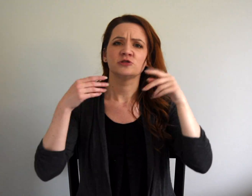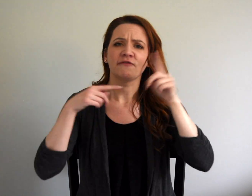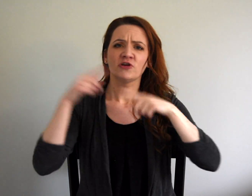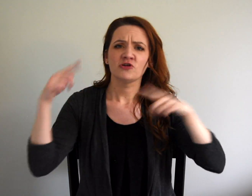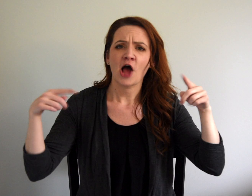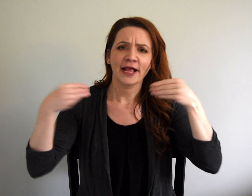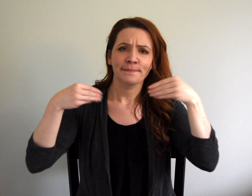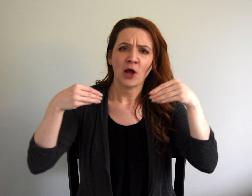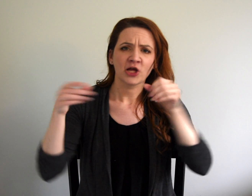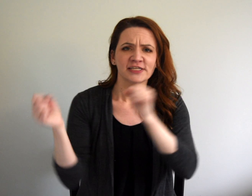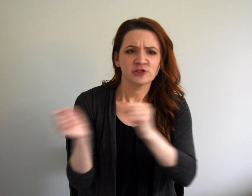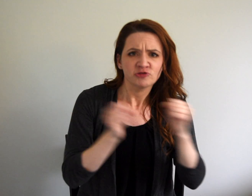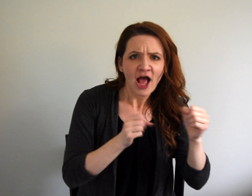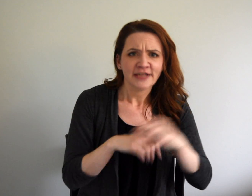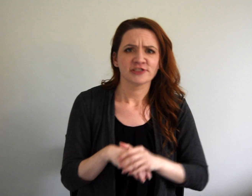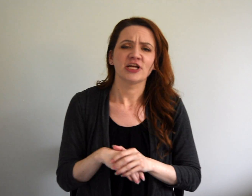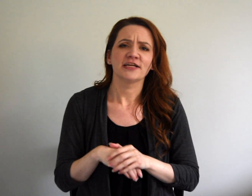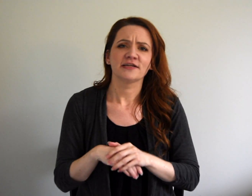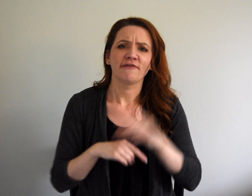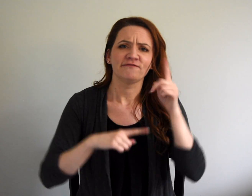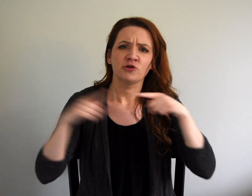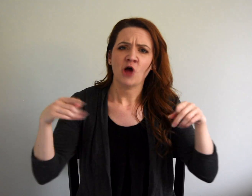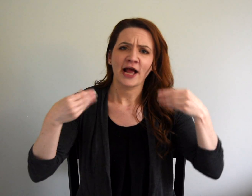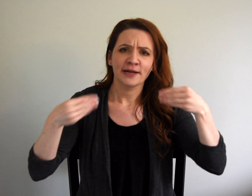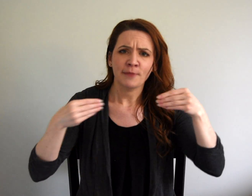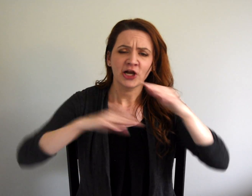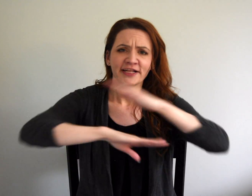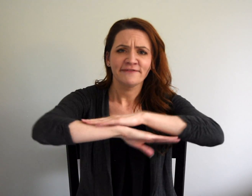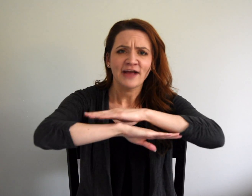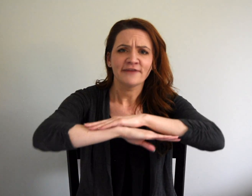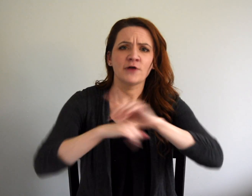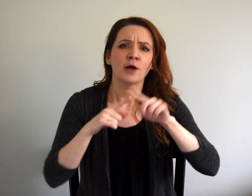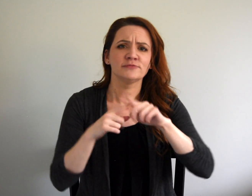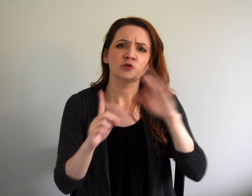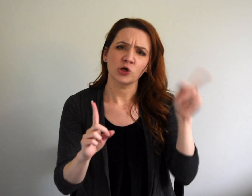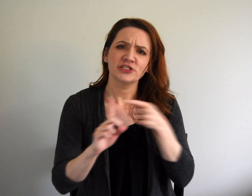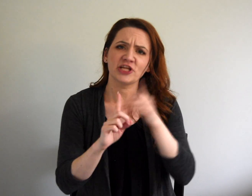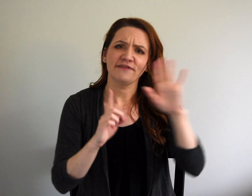marketing platforms to achieve their campaigns. I can share some examples with